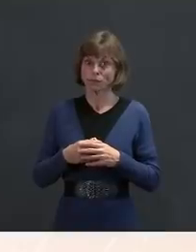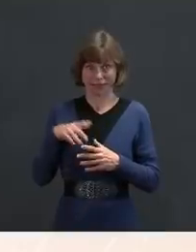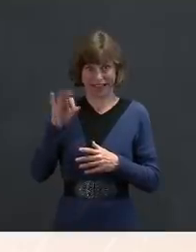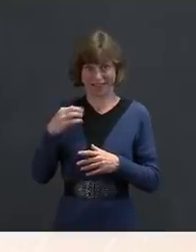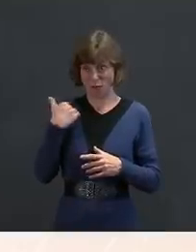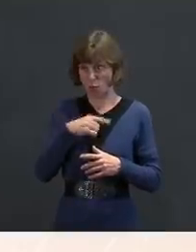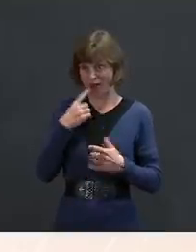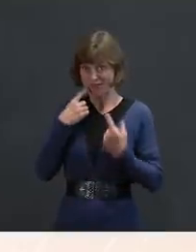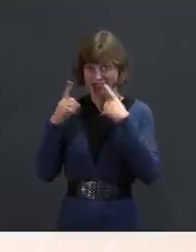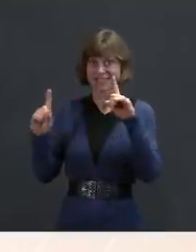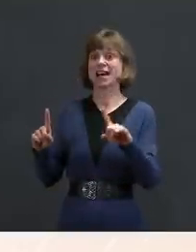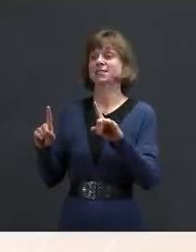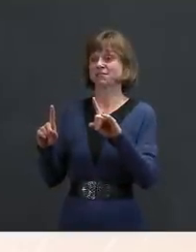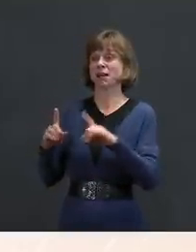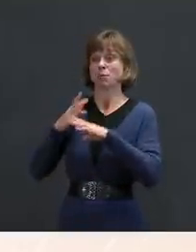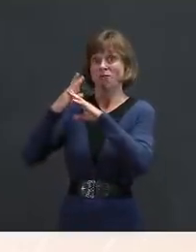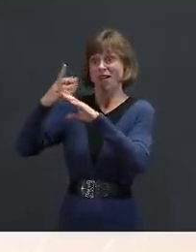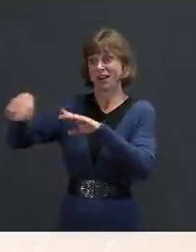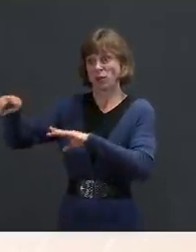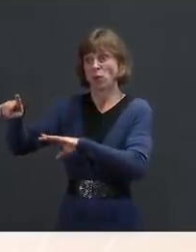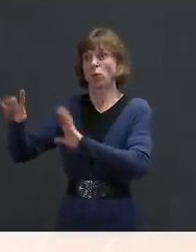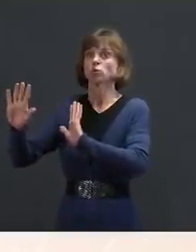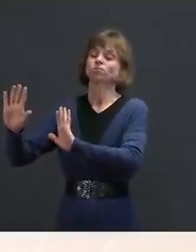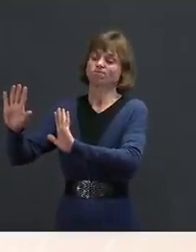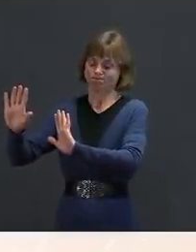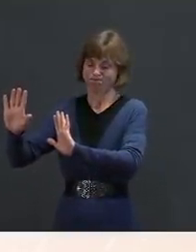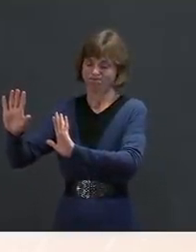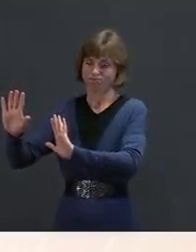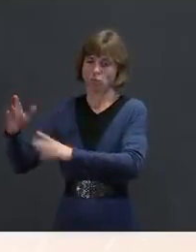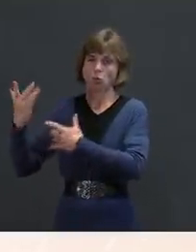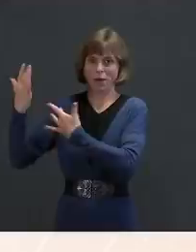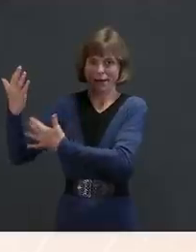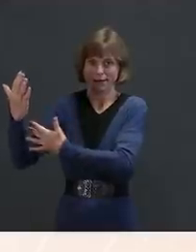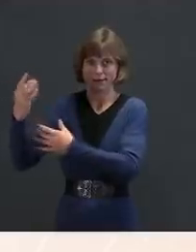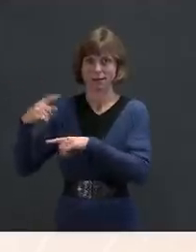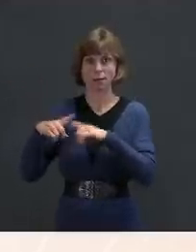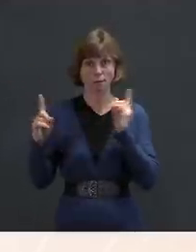but our understanding is that it does work to a degree,